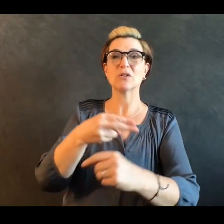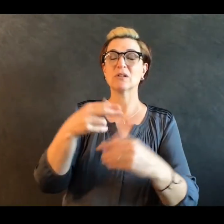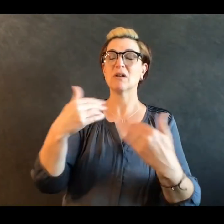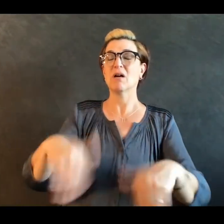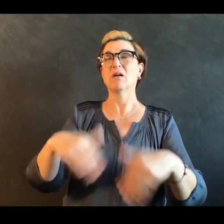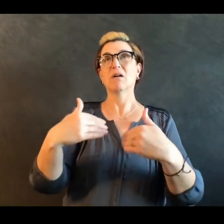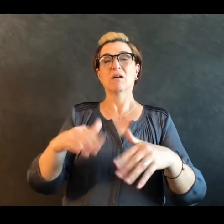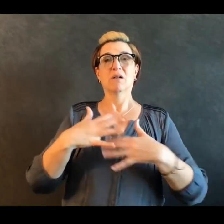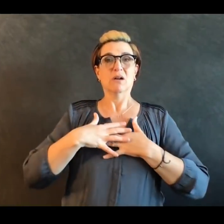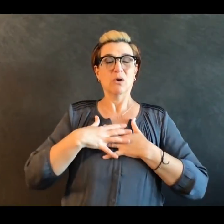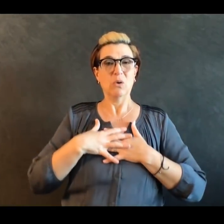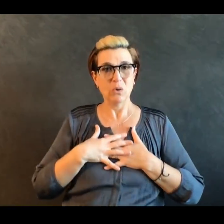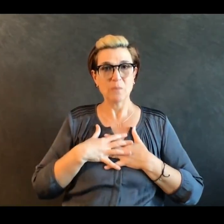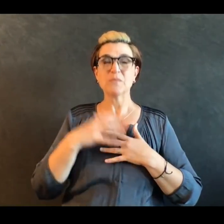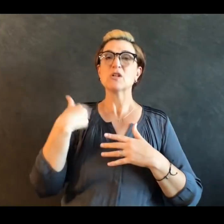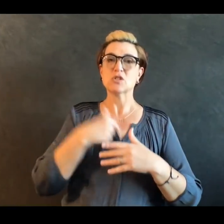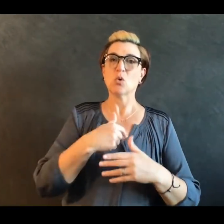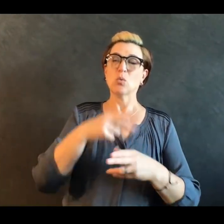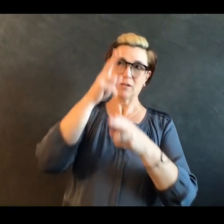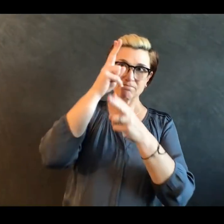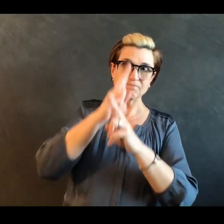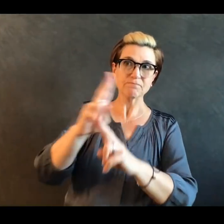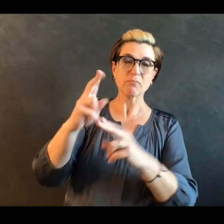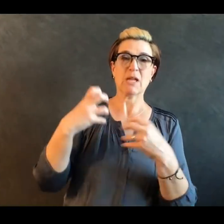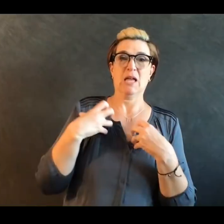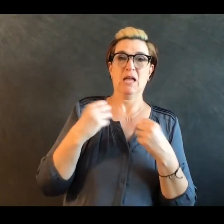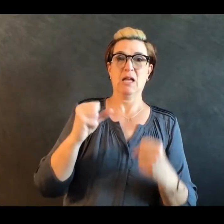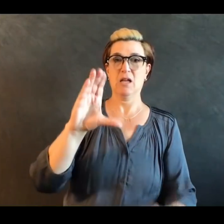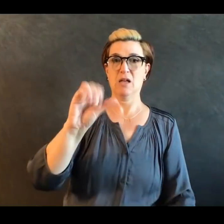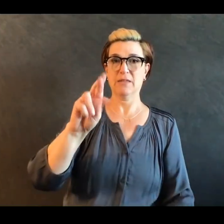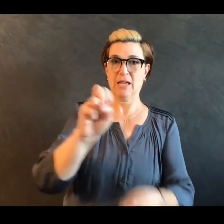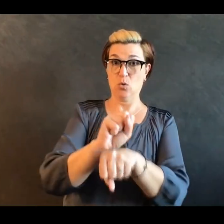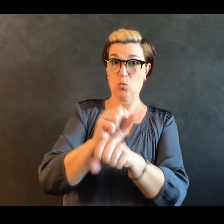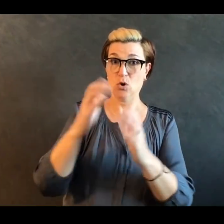workers who are on the front lines and really recognize how low the united